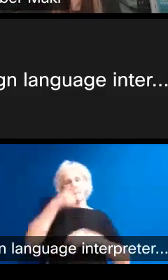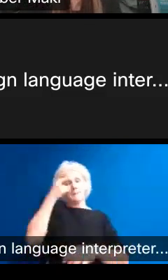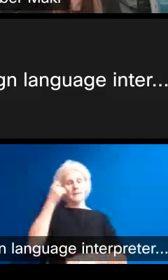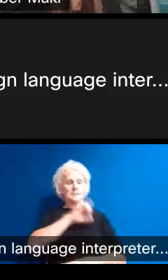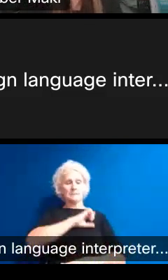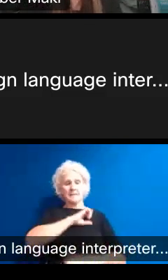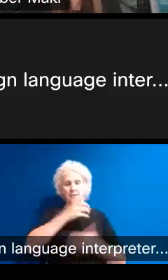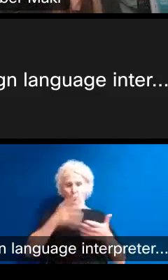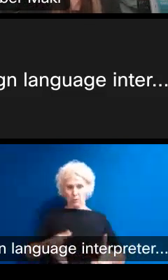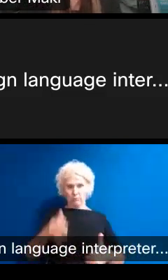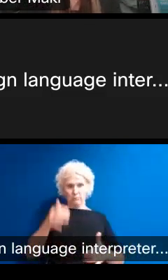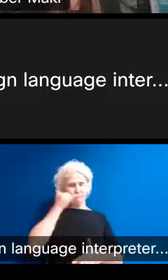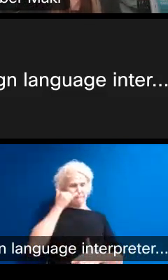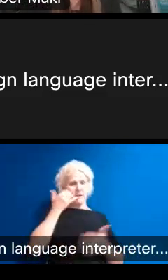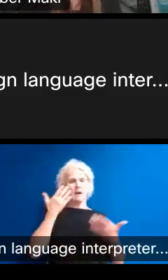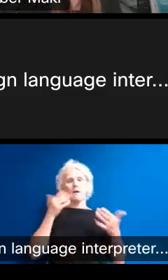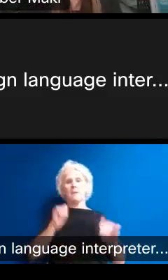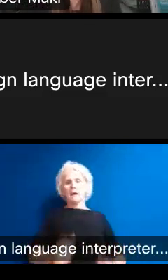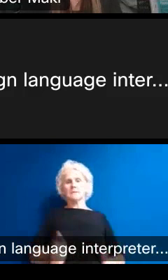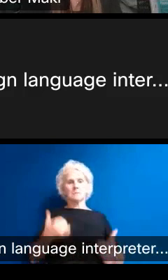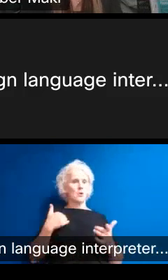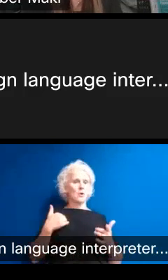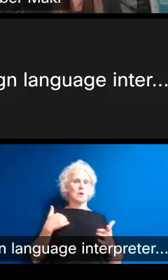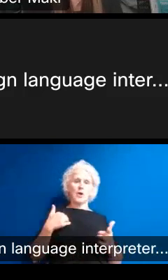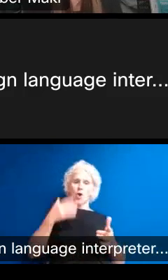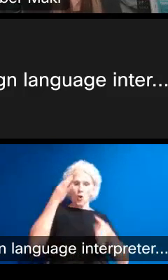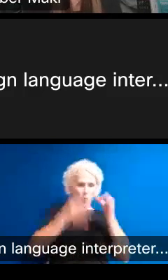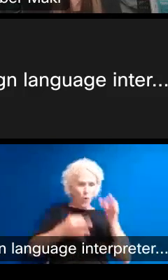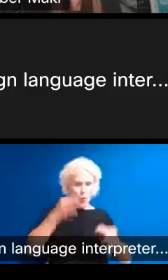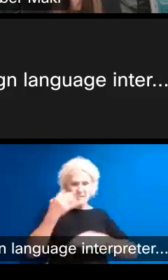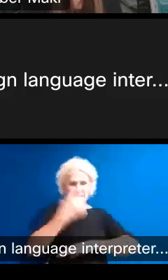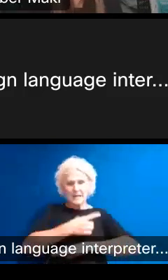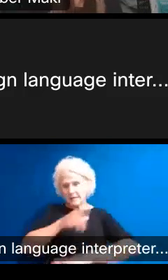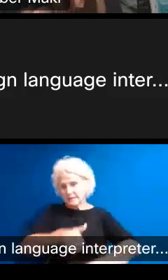there's very likely some charges and court dates that are now set up and happening,